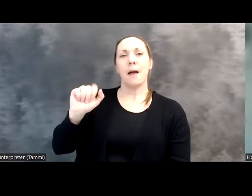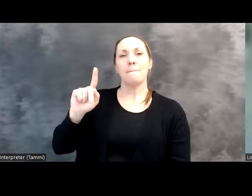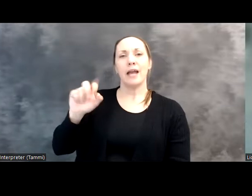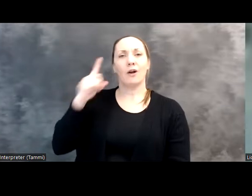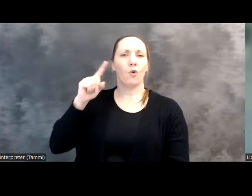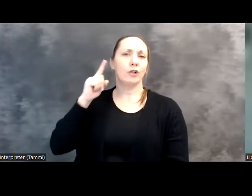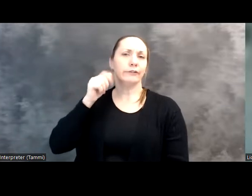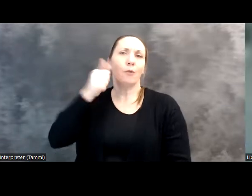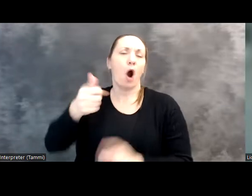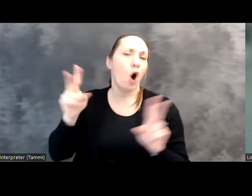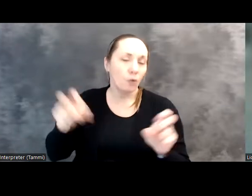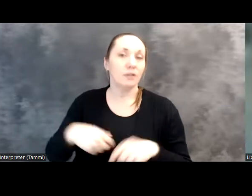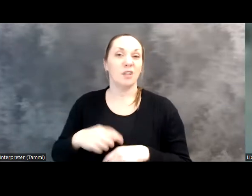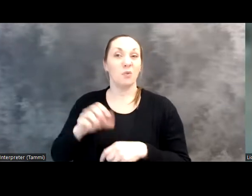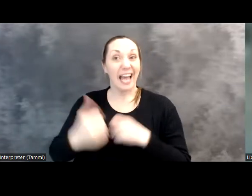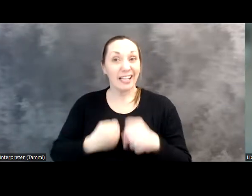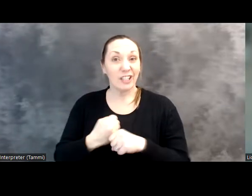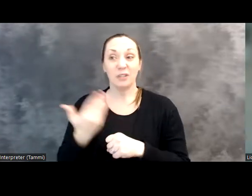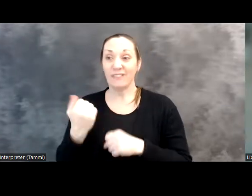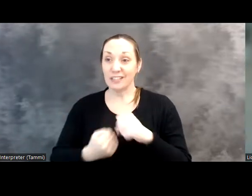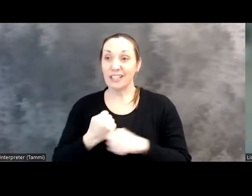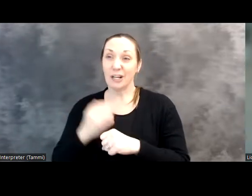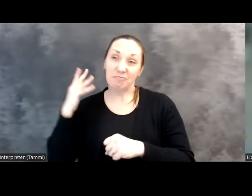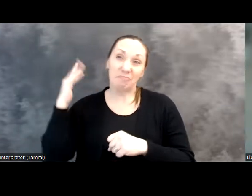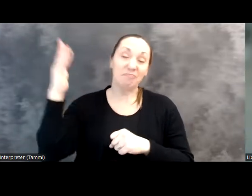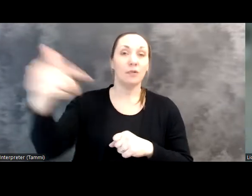devices and for example, the cardio pacemaker